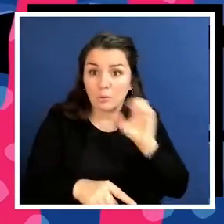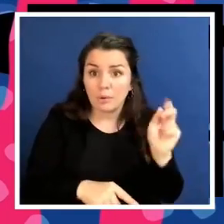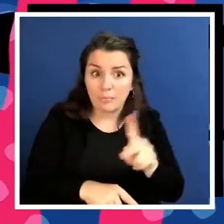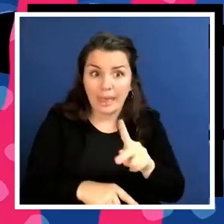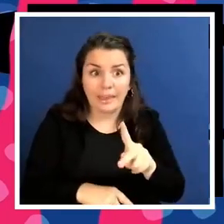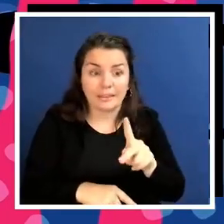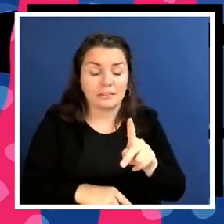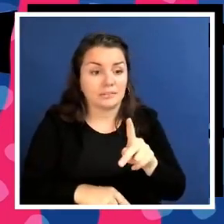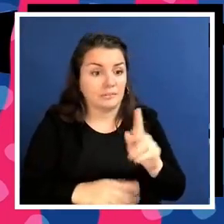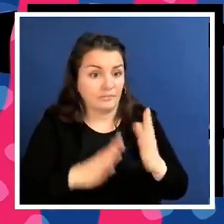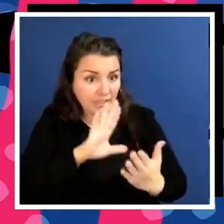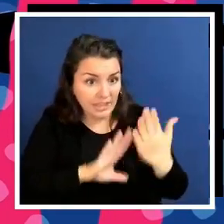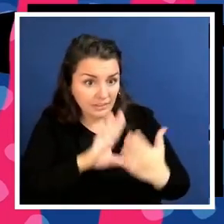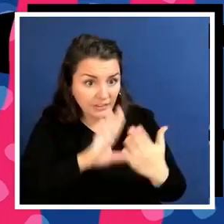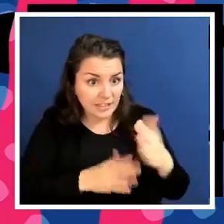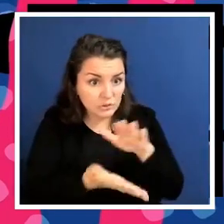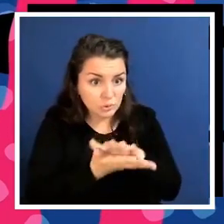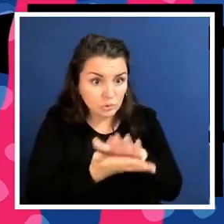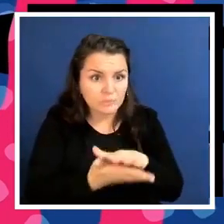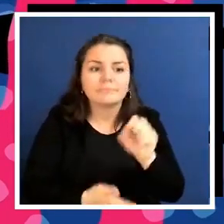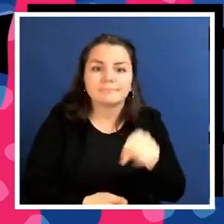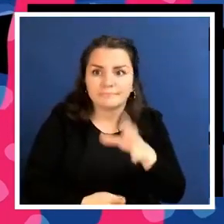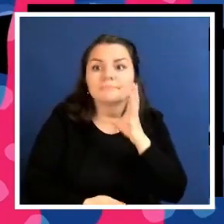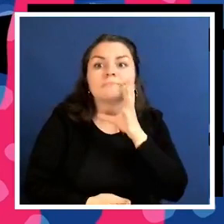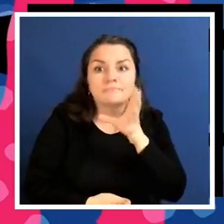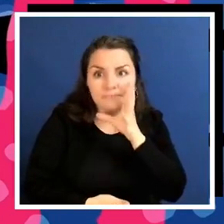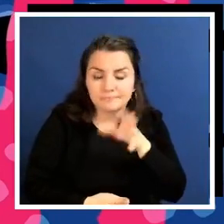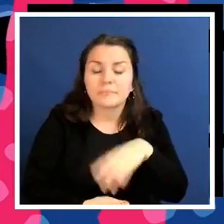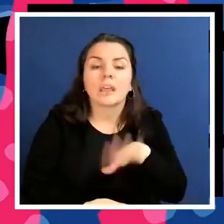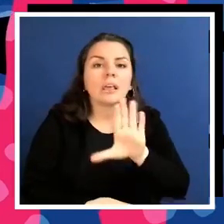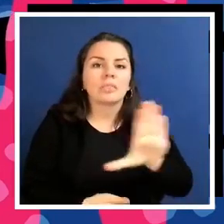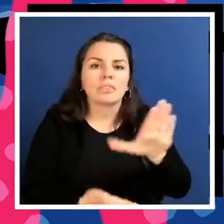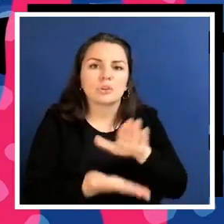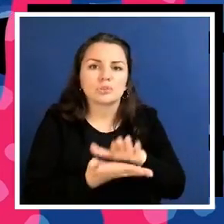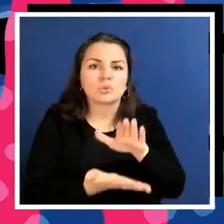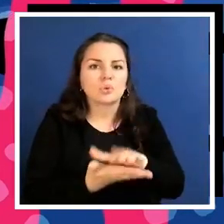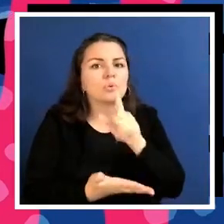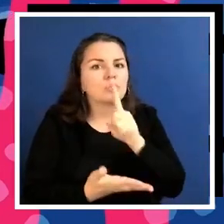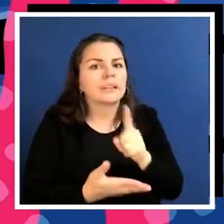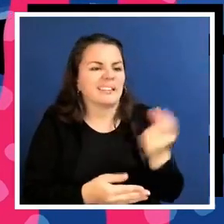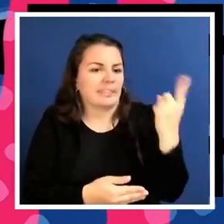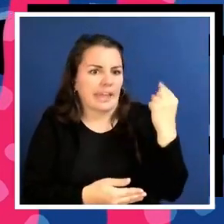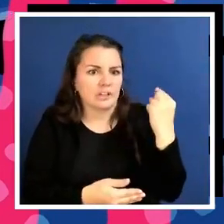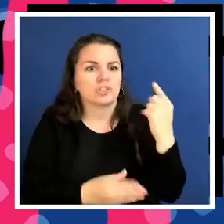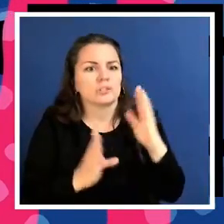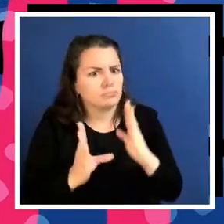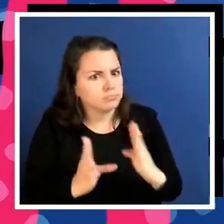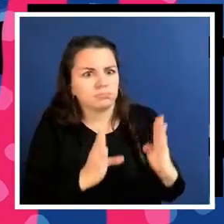KINDERGARTEN AND SECOND GRADE.